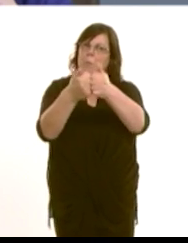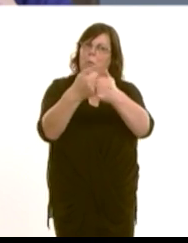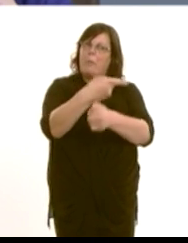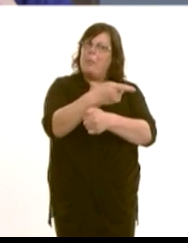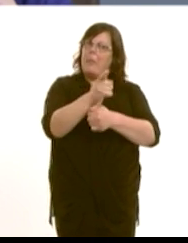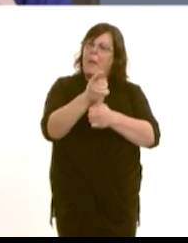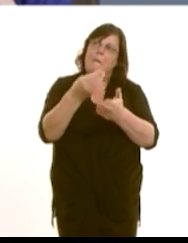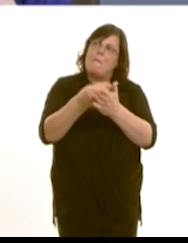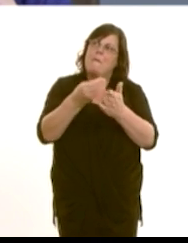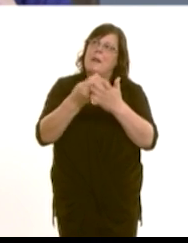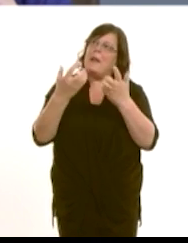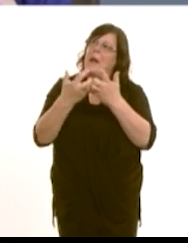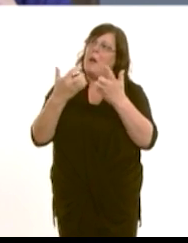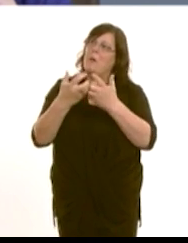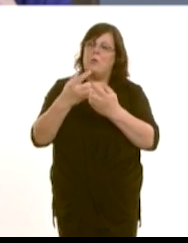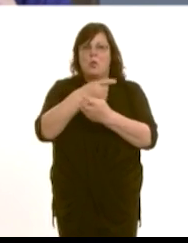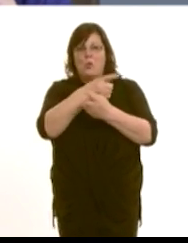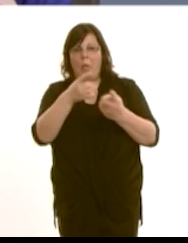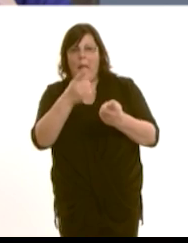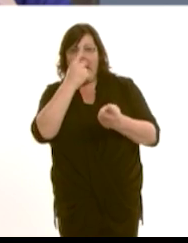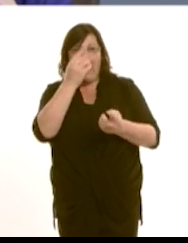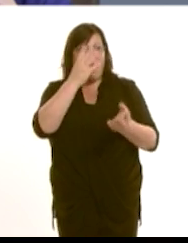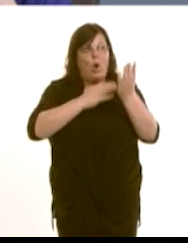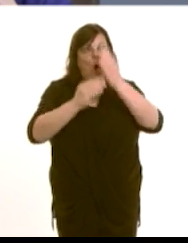few years in order to support and nurture the language, particularly in communities